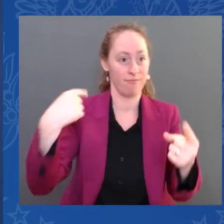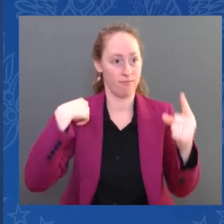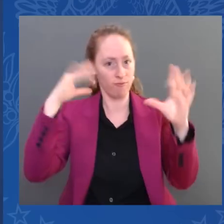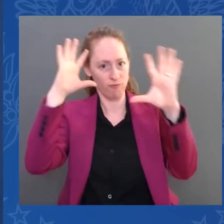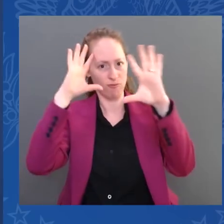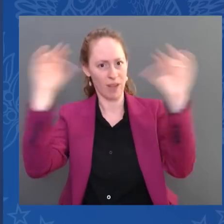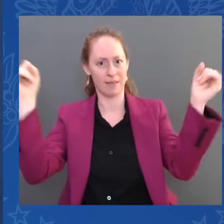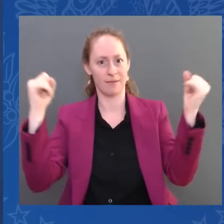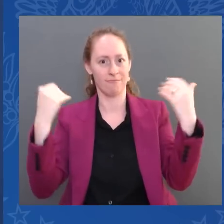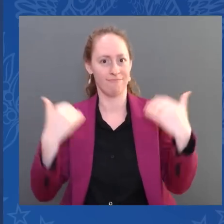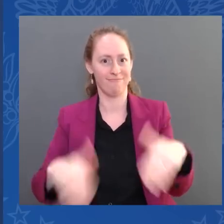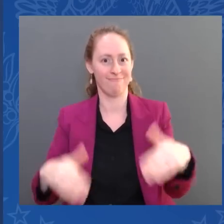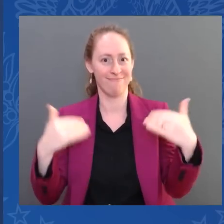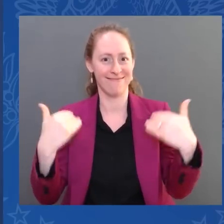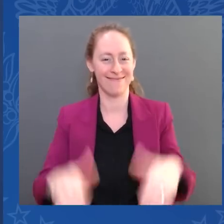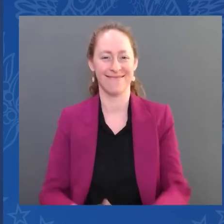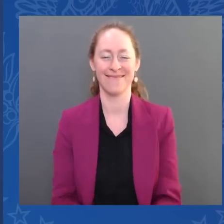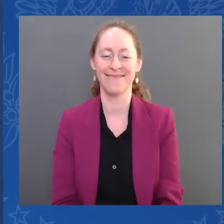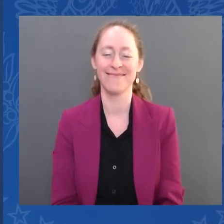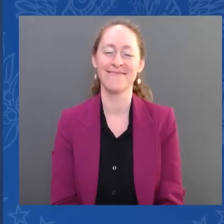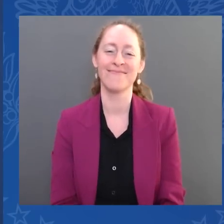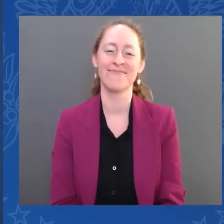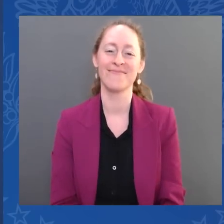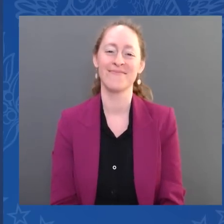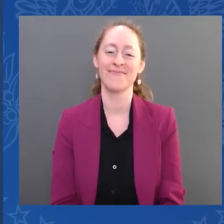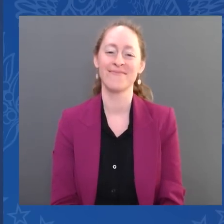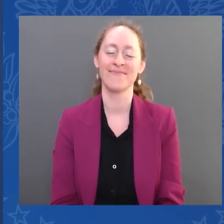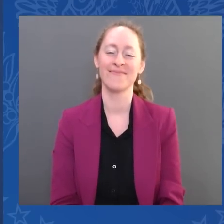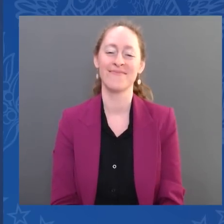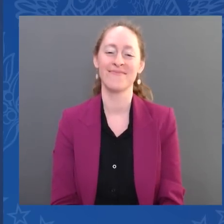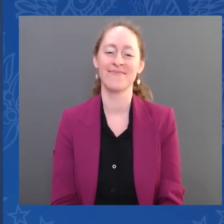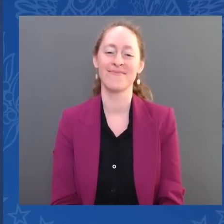at a faster rate in this recovery than at any point in the last 40 years.